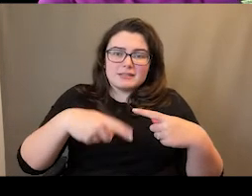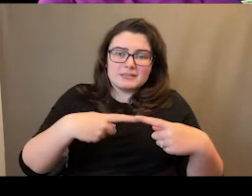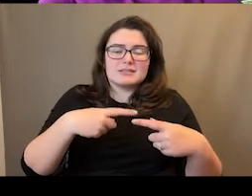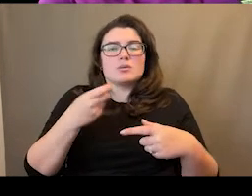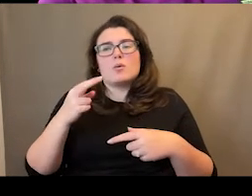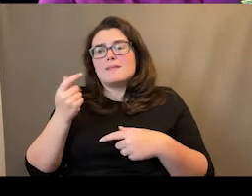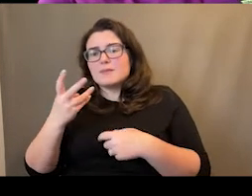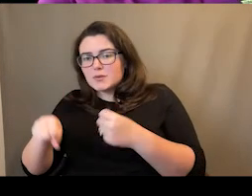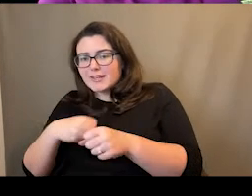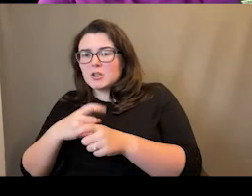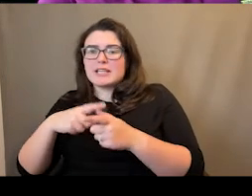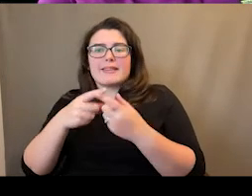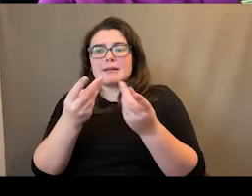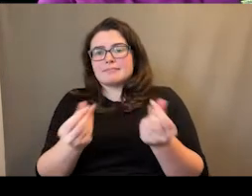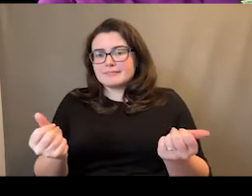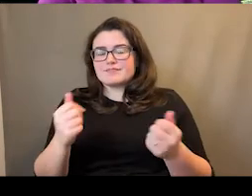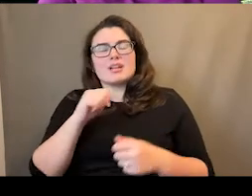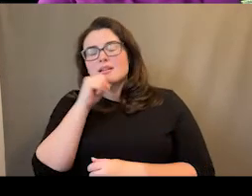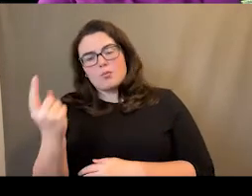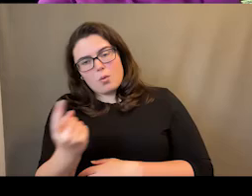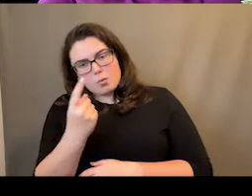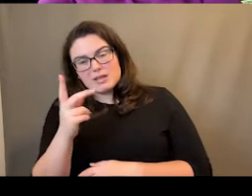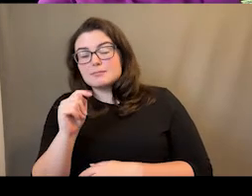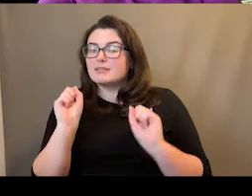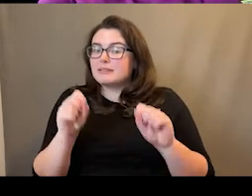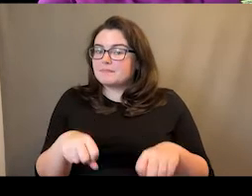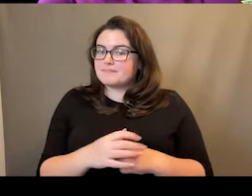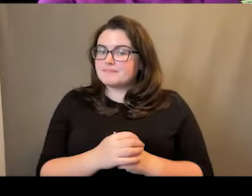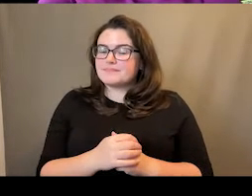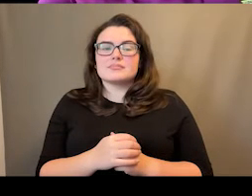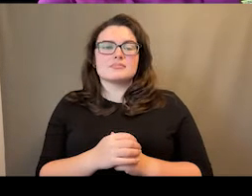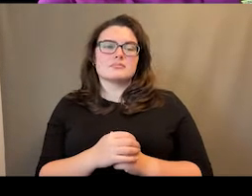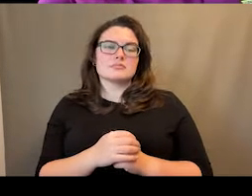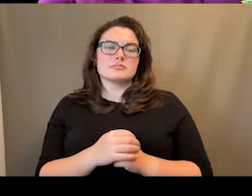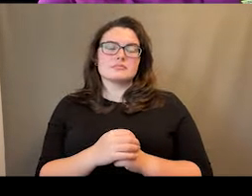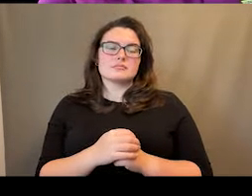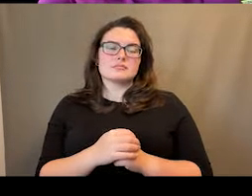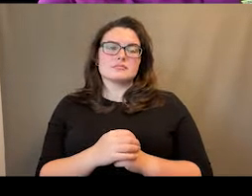This is not always the case, but it can be the case. As I mentioned, these are a little different than